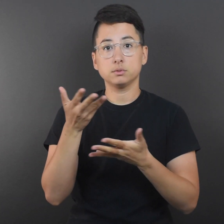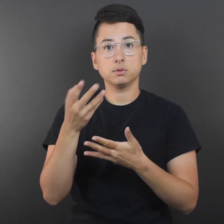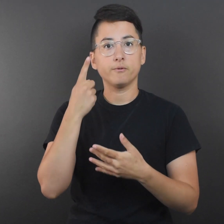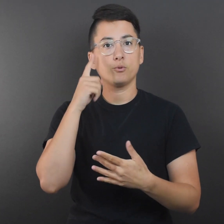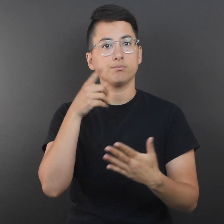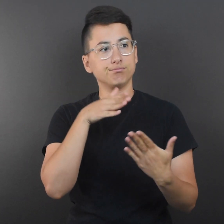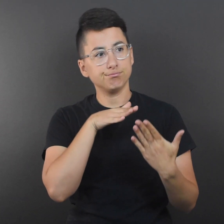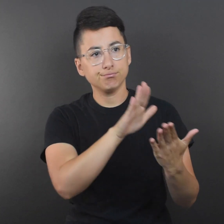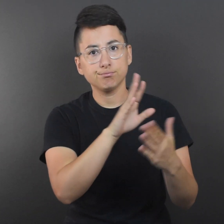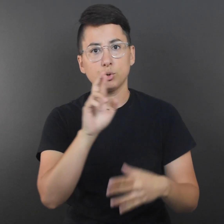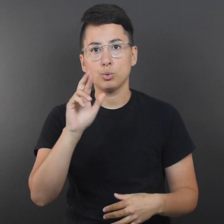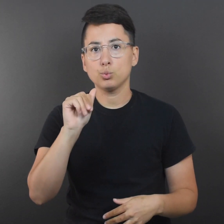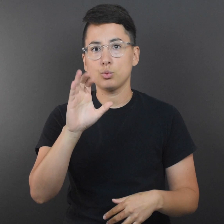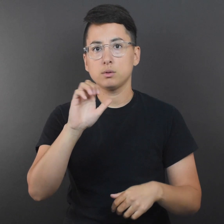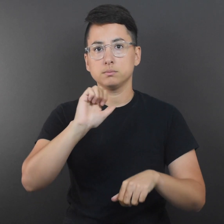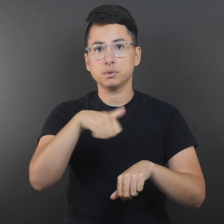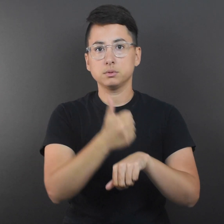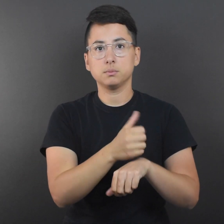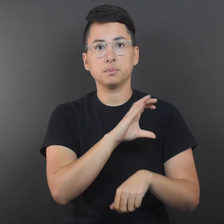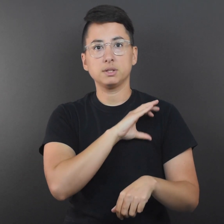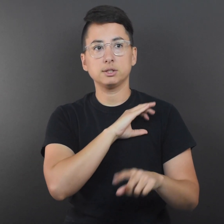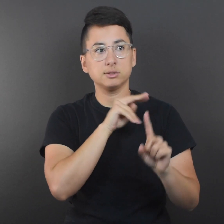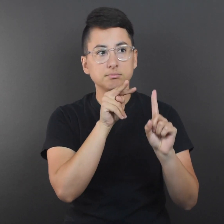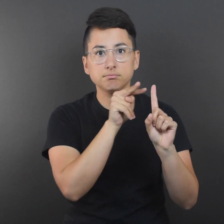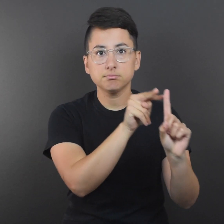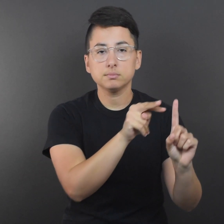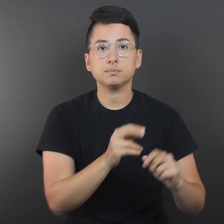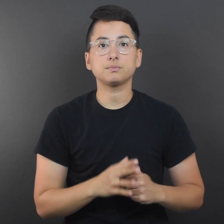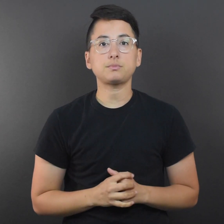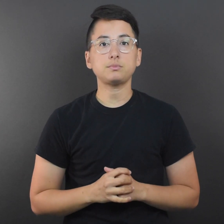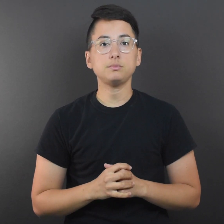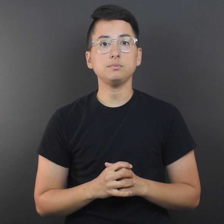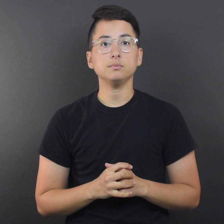Summer Community Engagement for Addressing Race-Based Policing